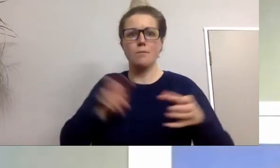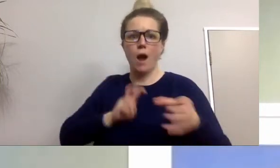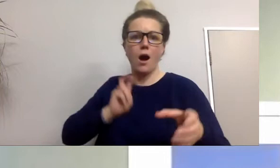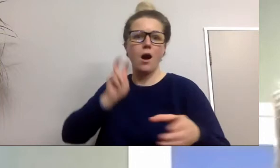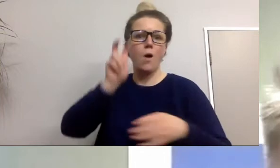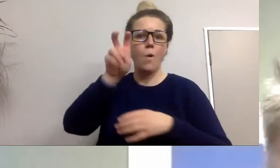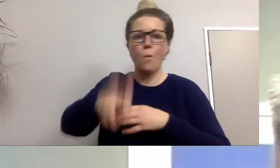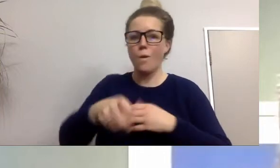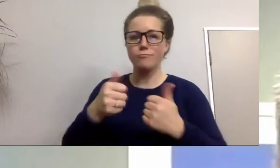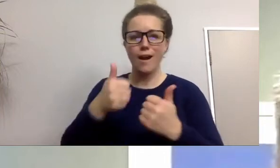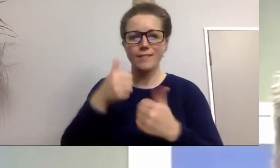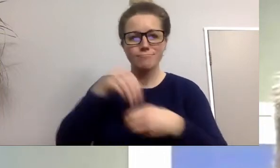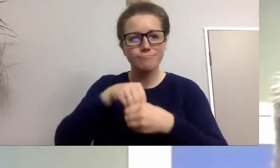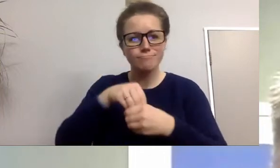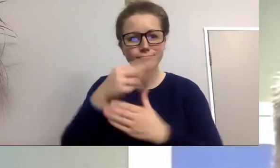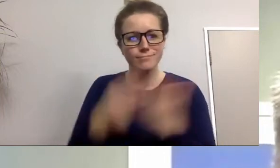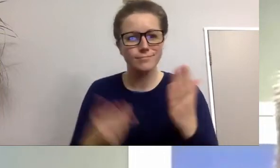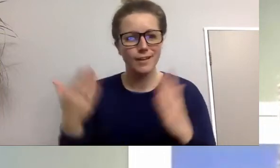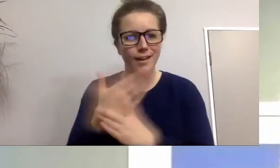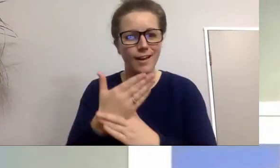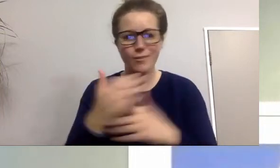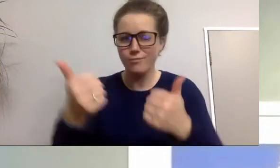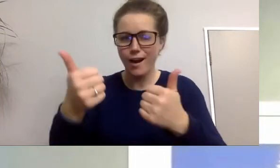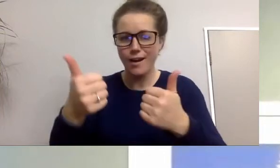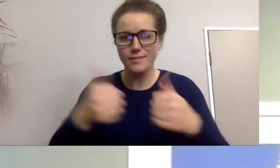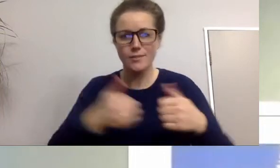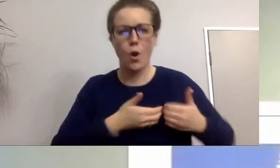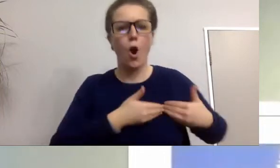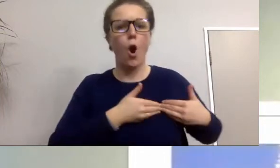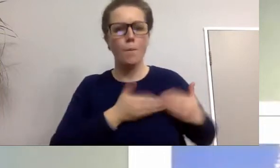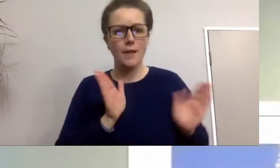type of accessibility and open-hearted participation as audience members is